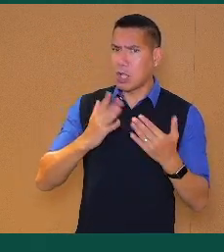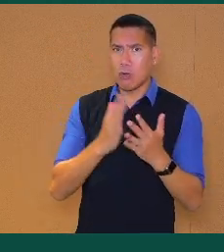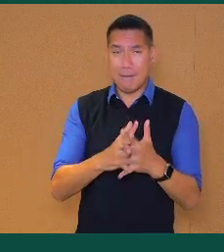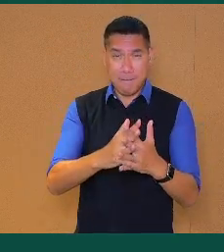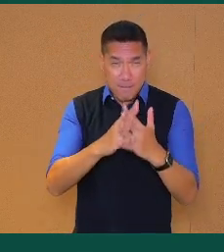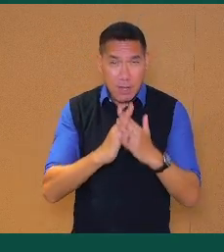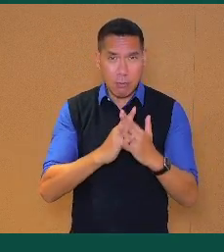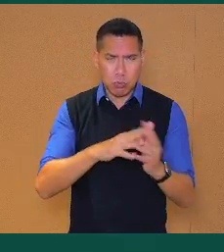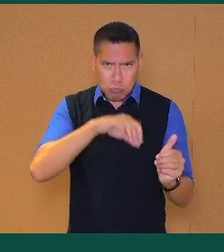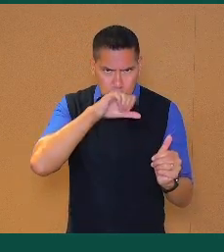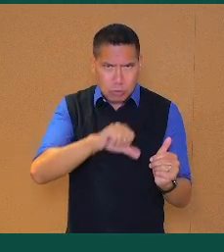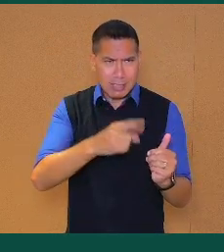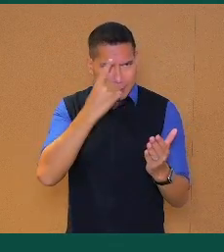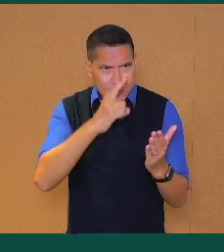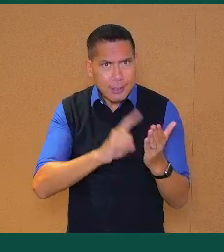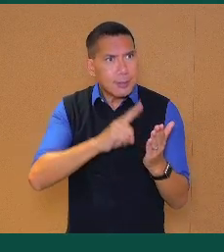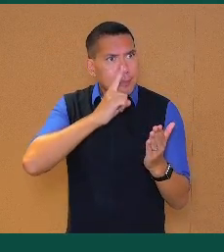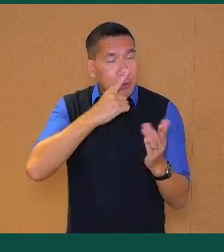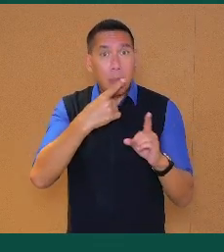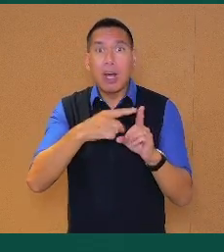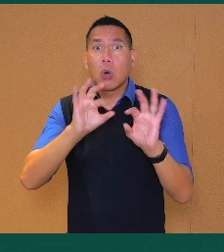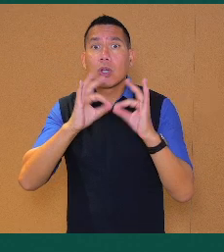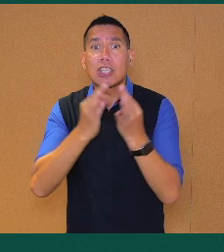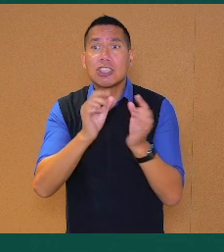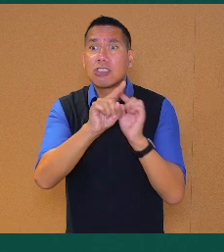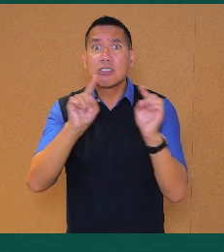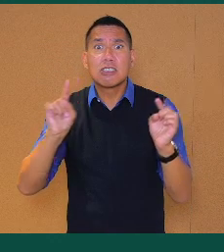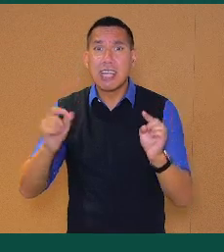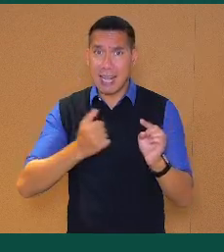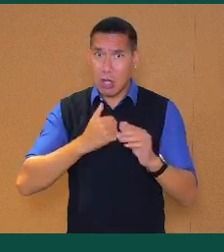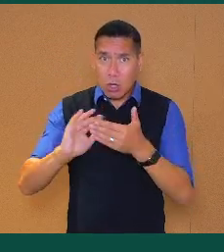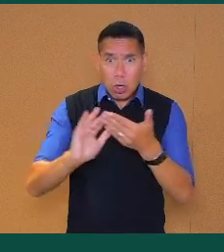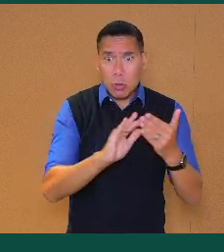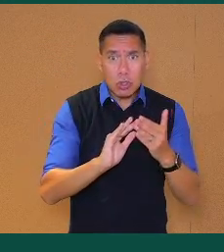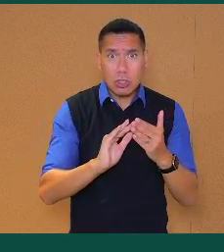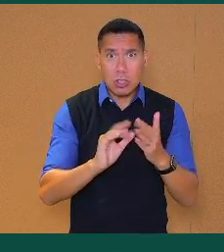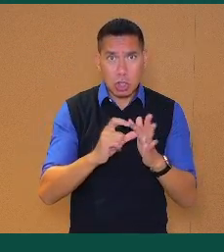valuable to acknowledge the people and organisations in our community that are doing health promotion work.